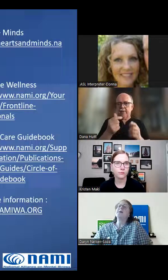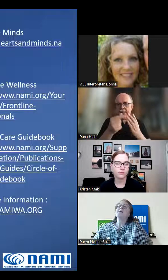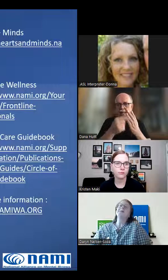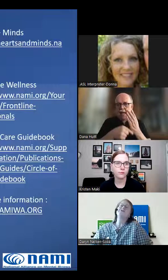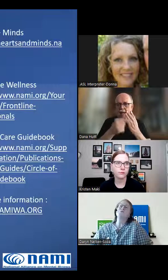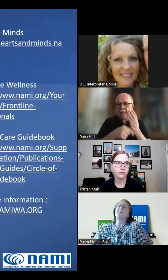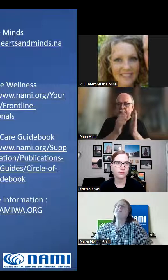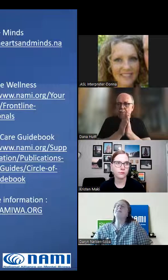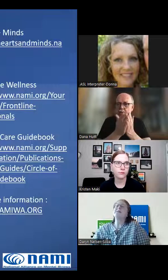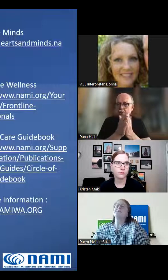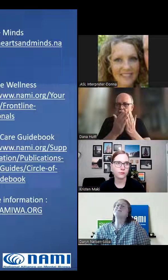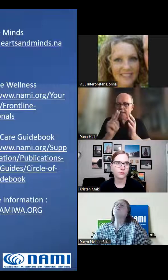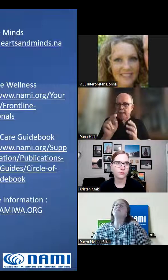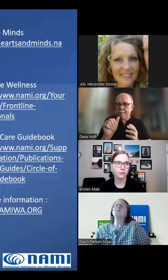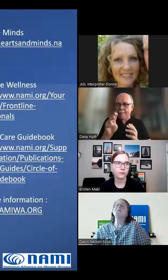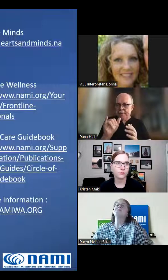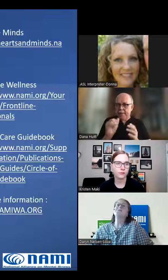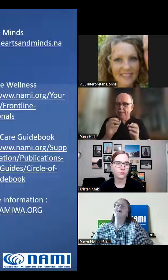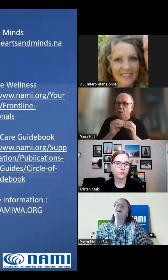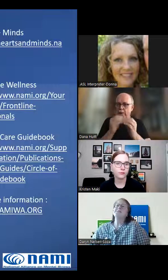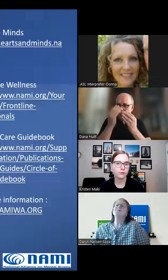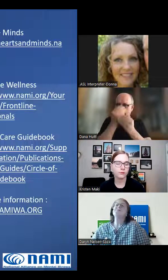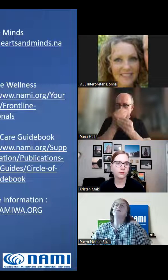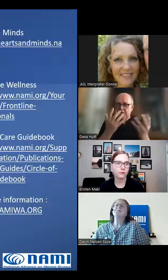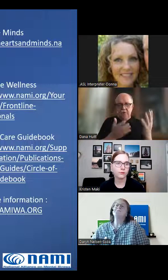next speaker. >> Kristen Maki: All right. Thank you